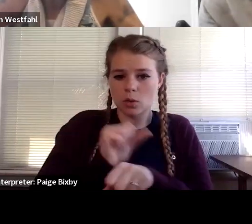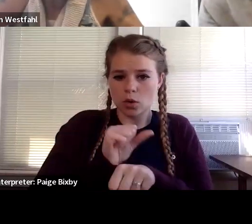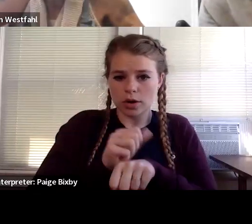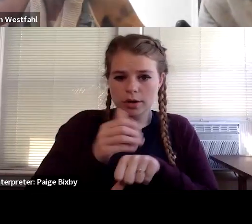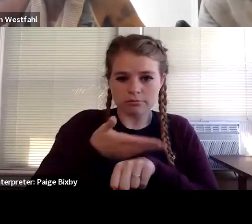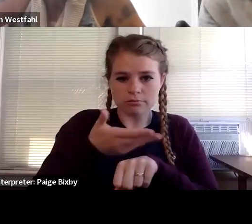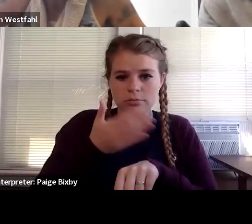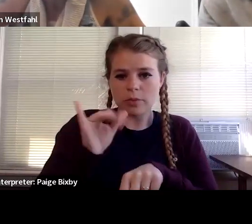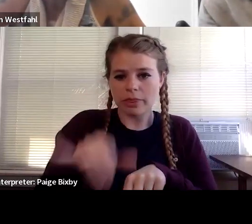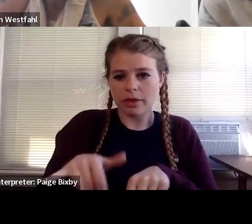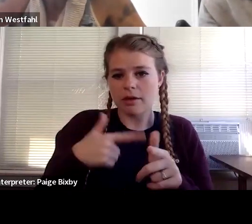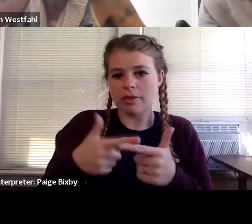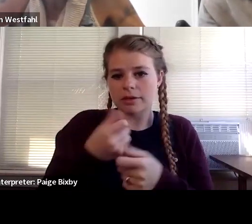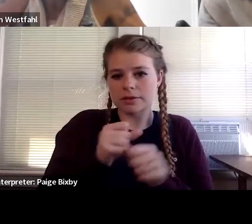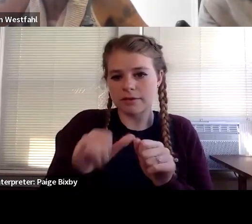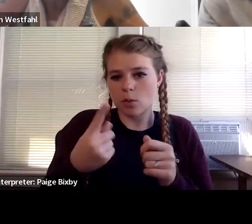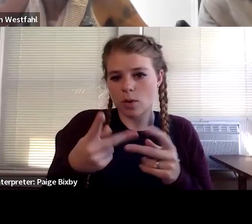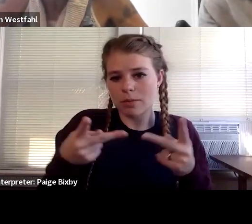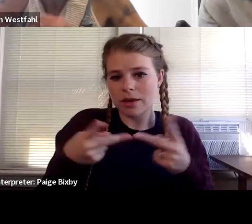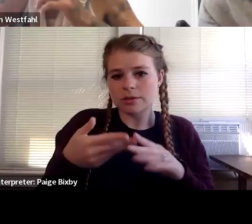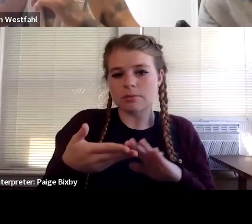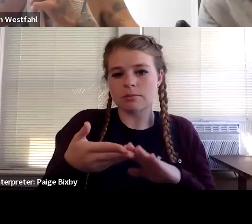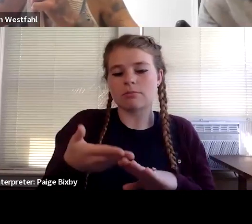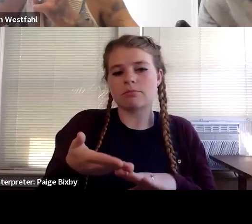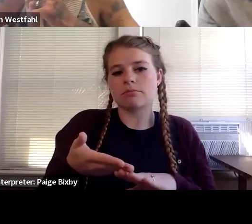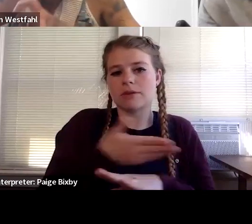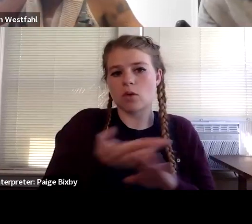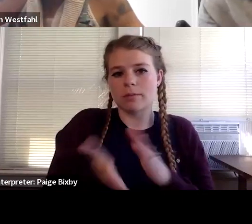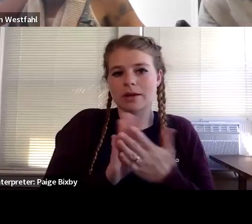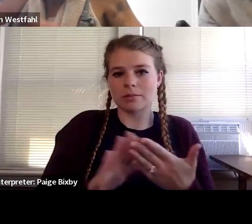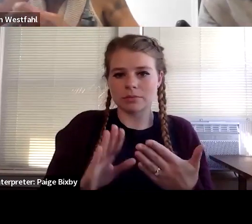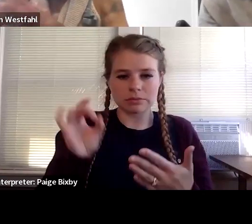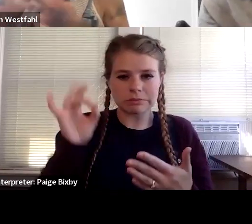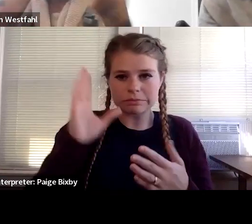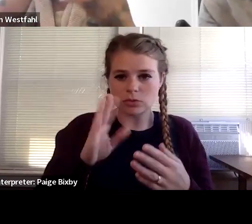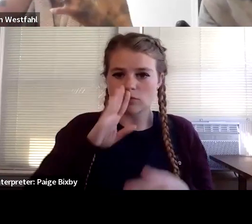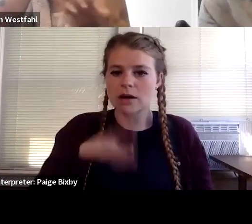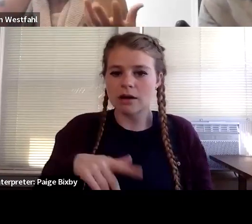and see that one spot before it gets too bad. You know, like otherwise you got it everywhere.